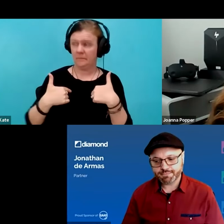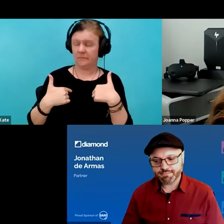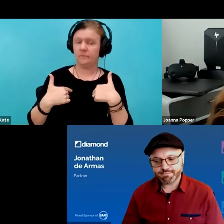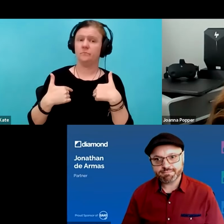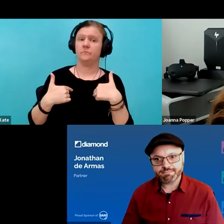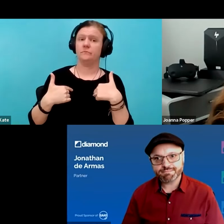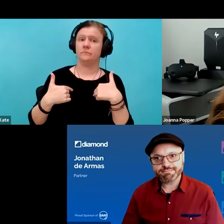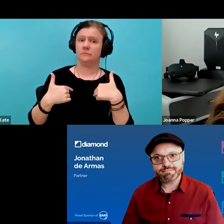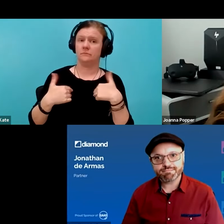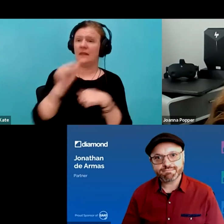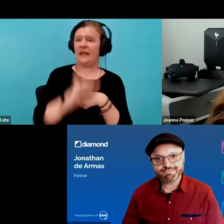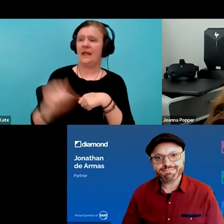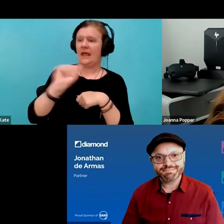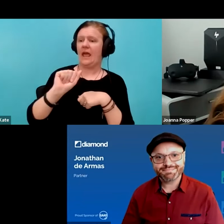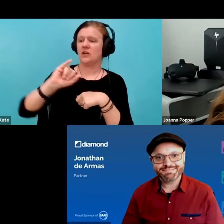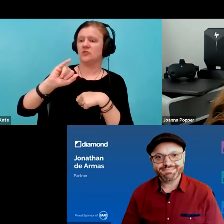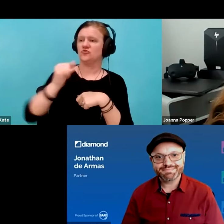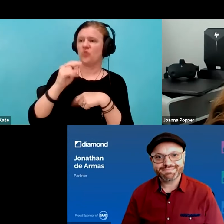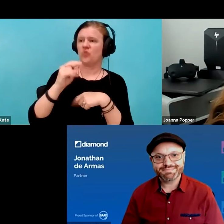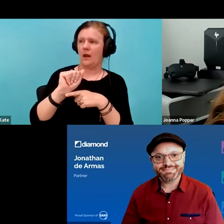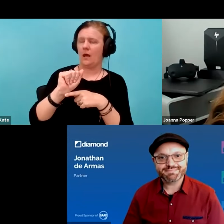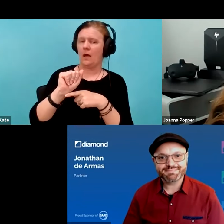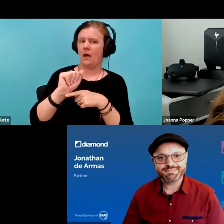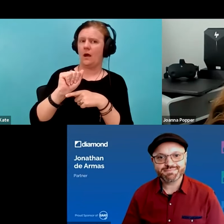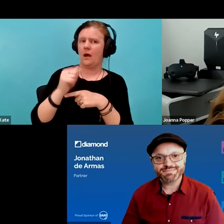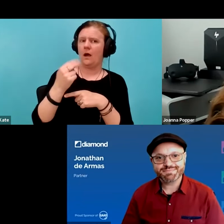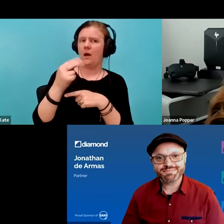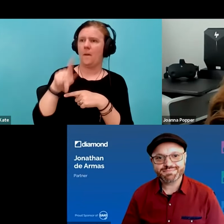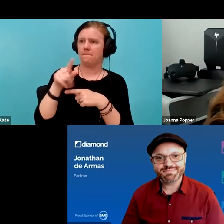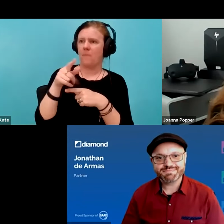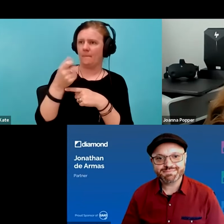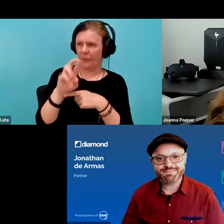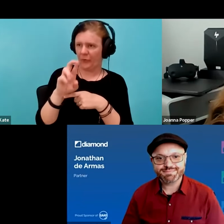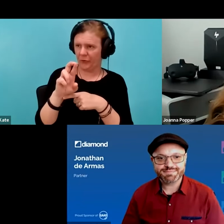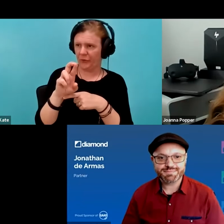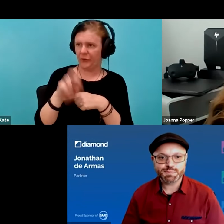Joanna Popper: @ Joanna popper on all of the different platforms. You can find me on LinkedIn as well.